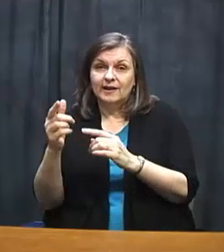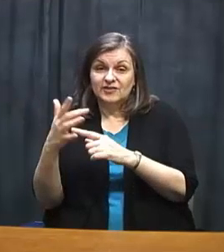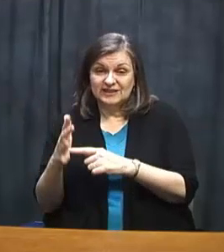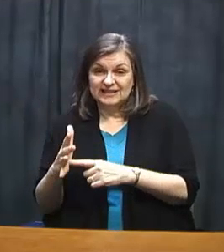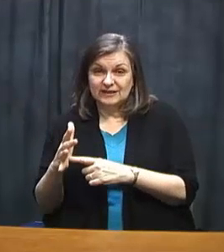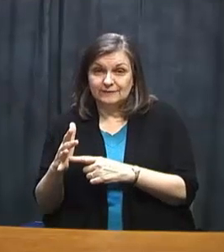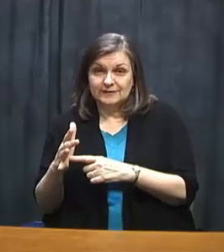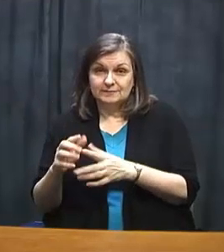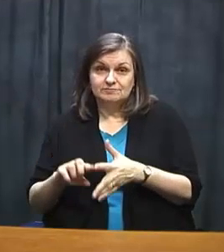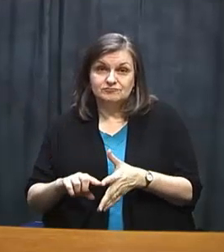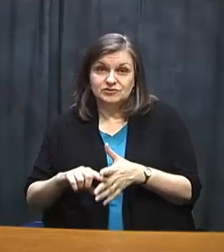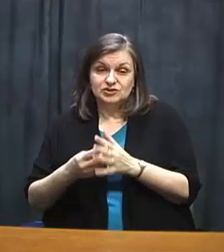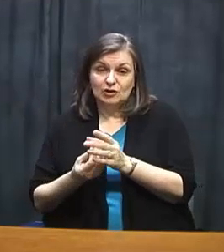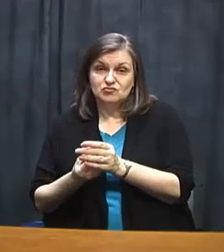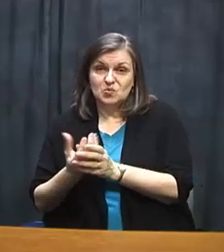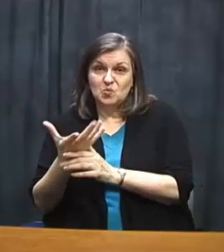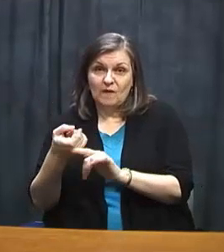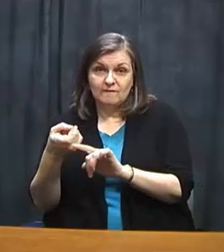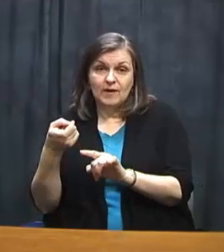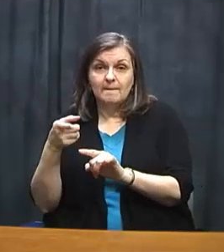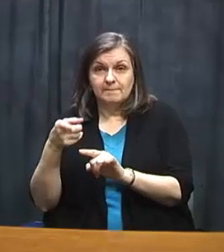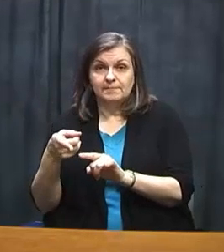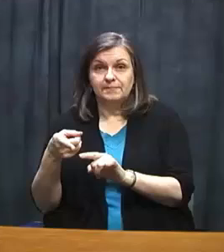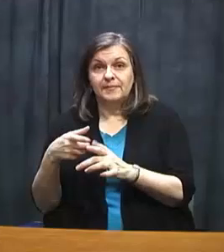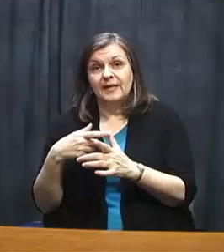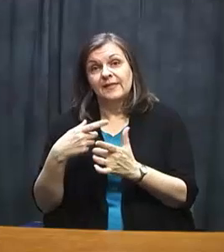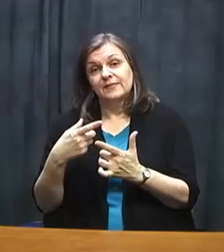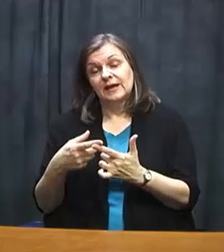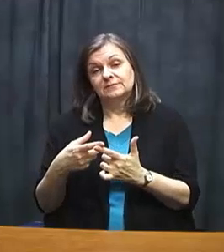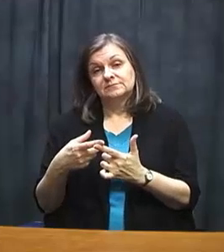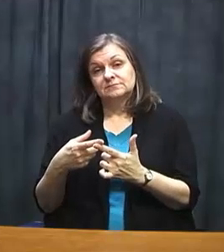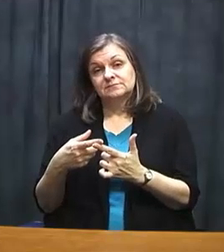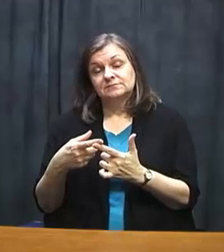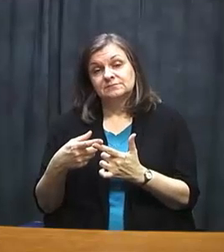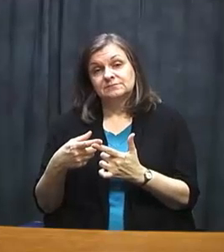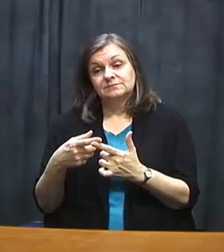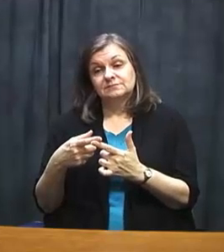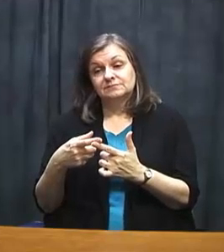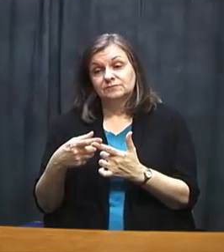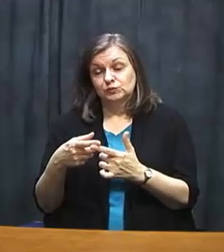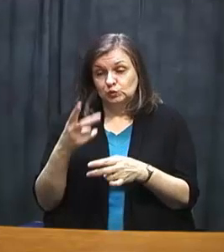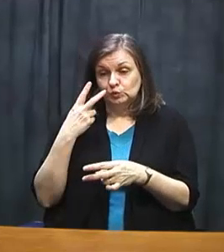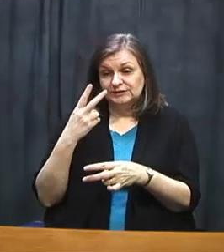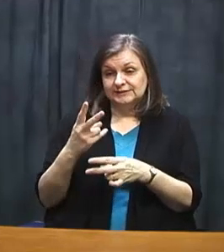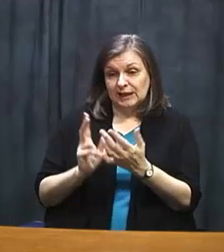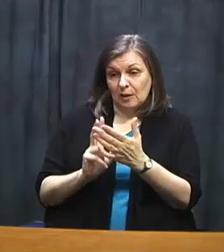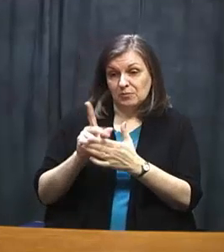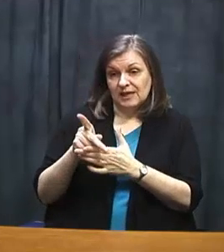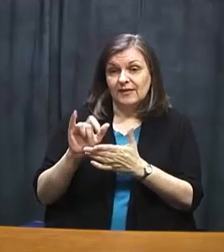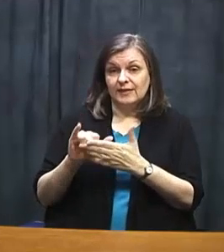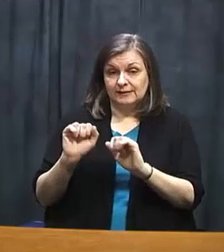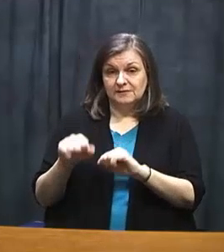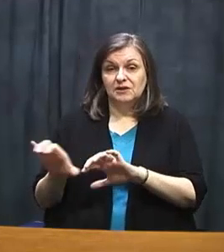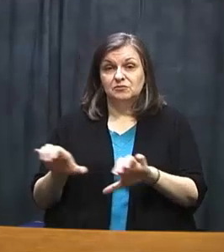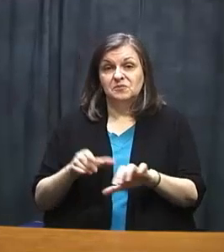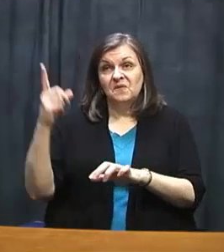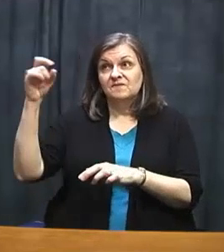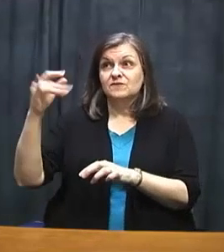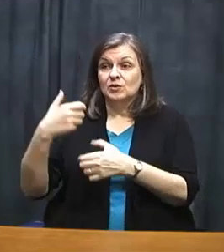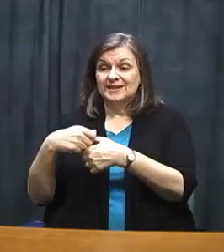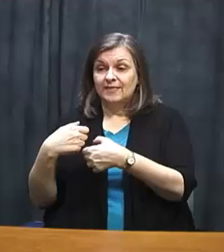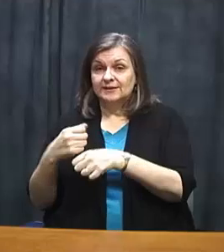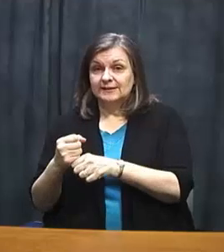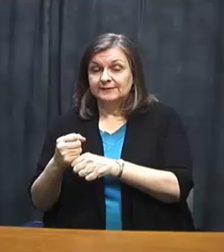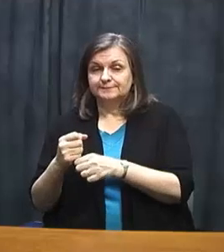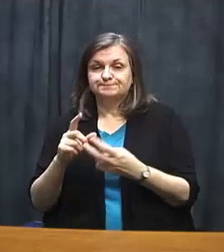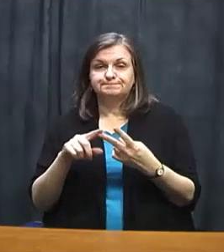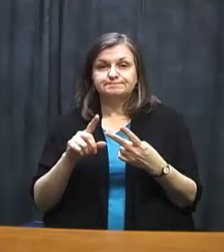where our leaves will eventually come in to play and give us a plant that's functioning and photosynthesizing